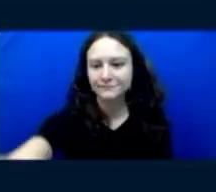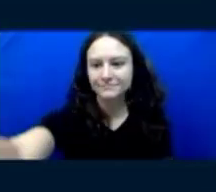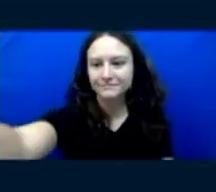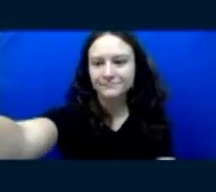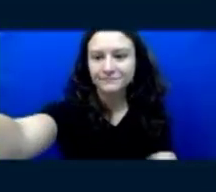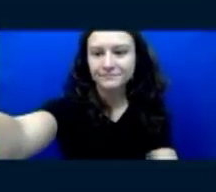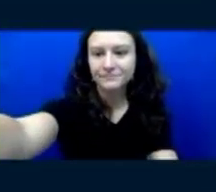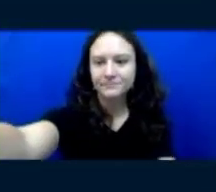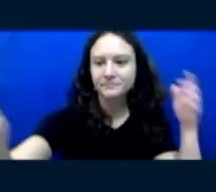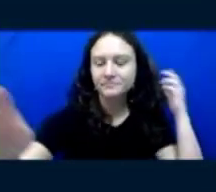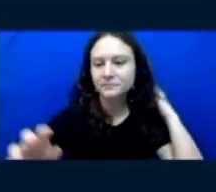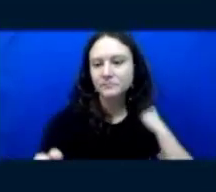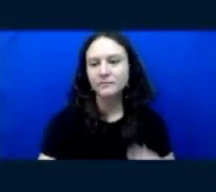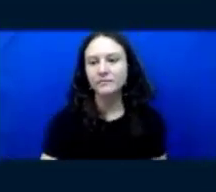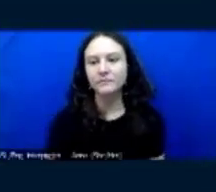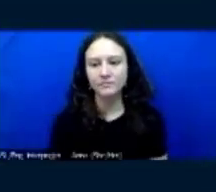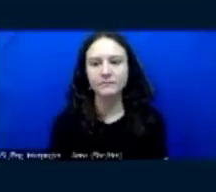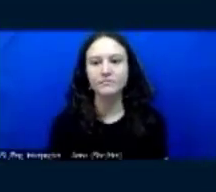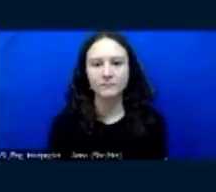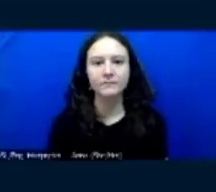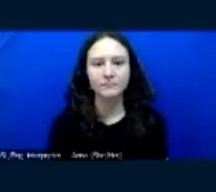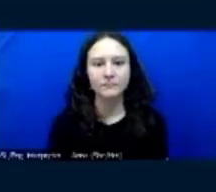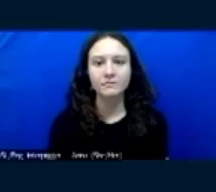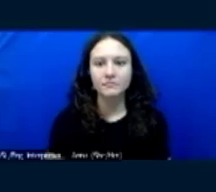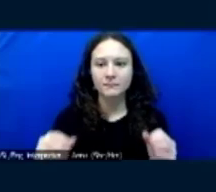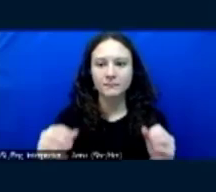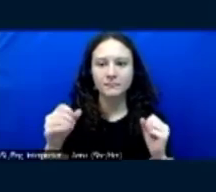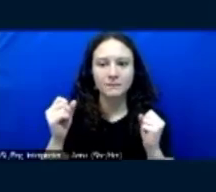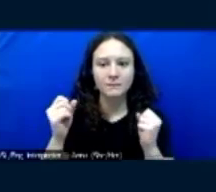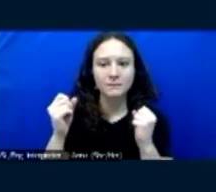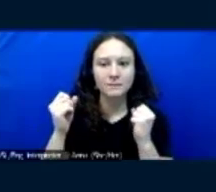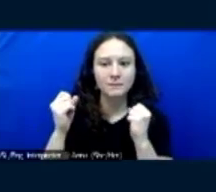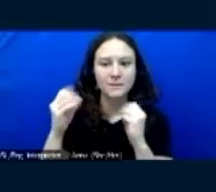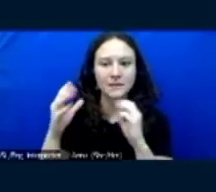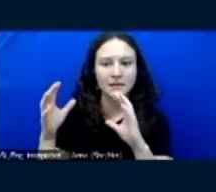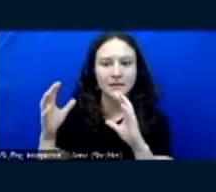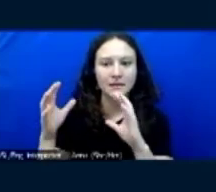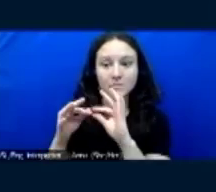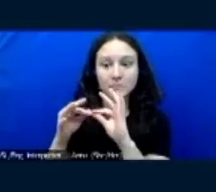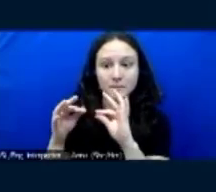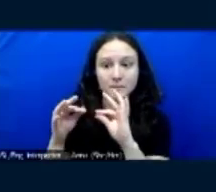And there have been many commentators -- Bruce Reed: -- that --